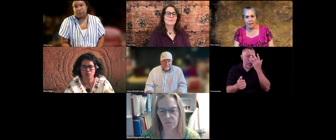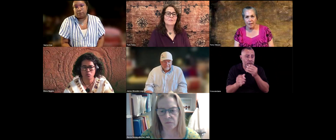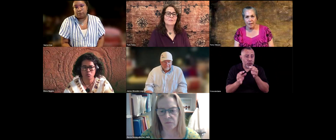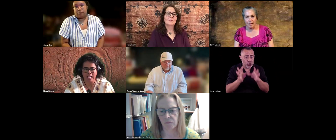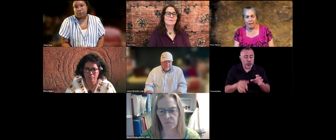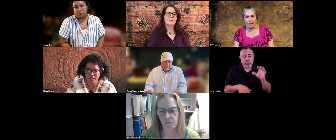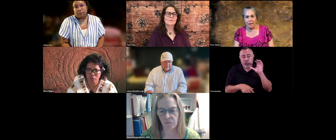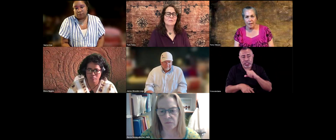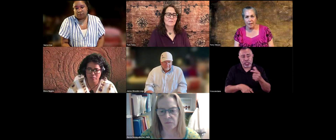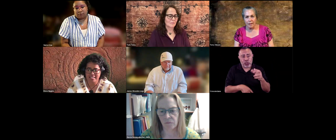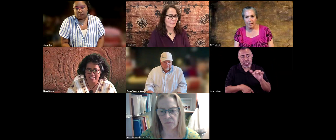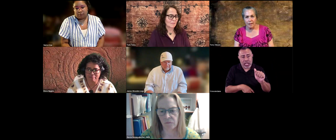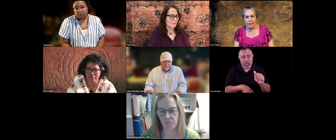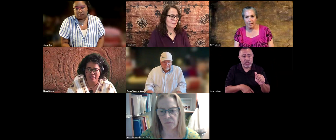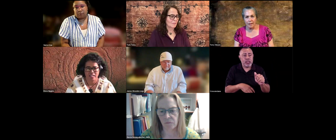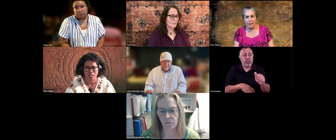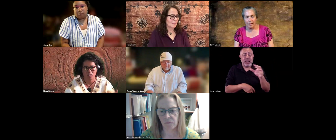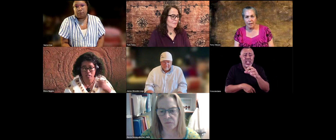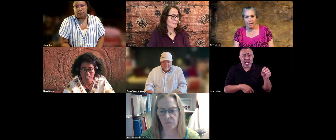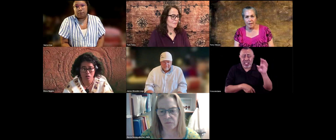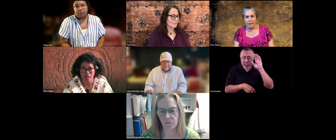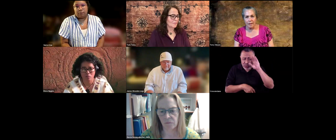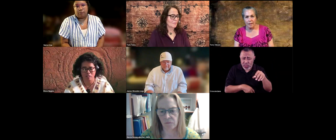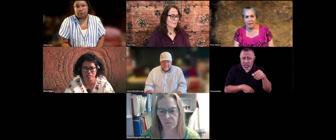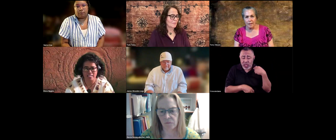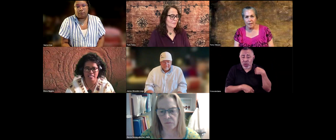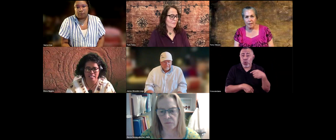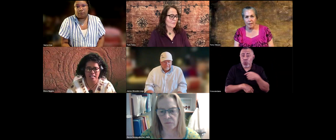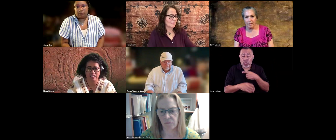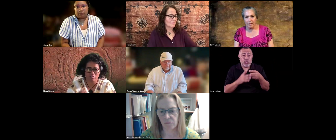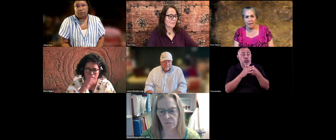And you know, we came in with a blessing. And we're gonna go out with the blessing.